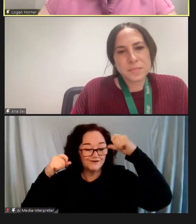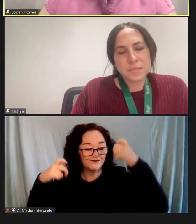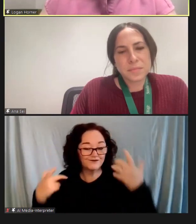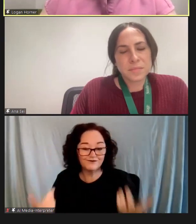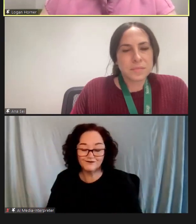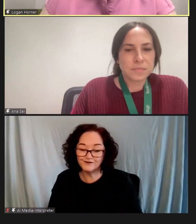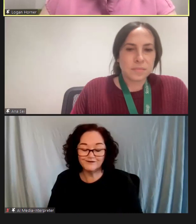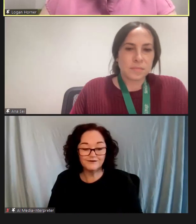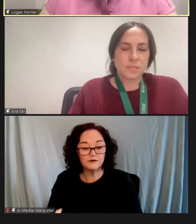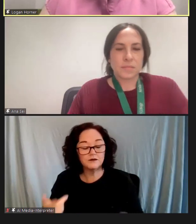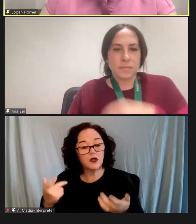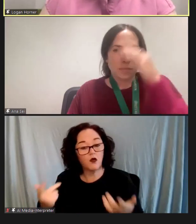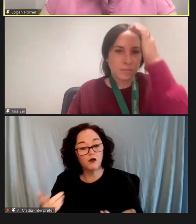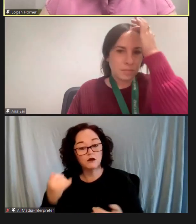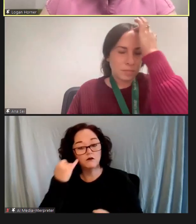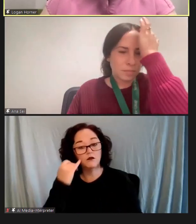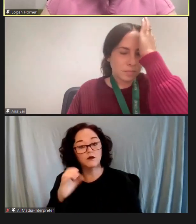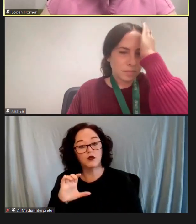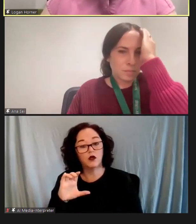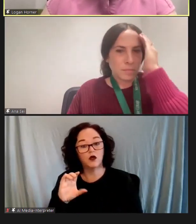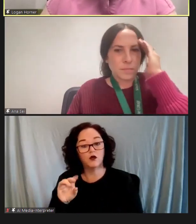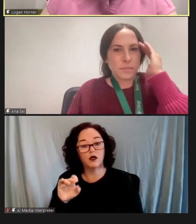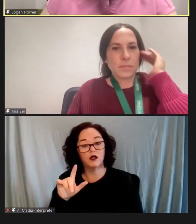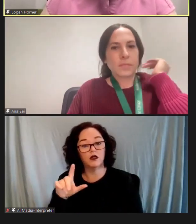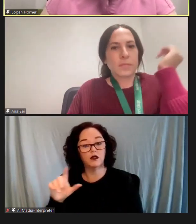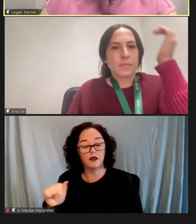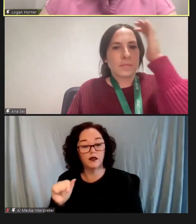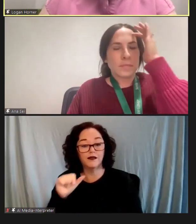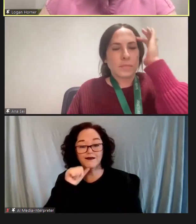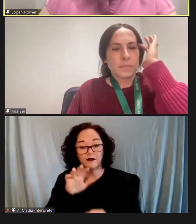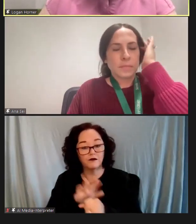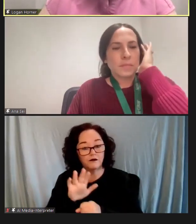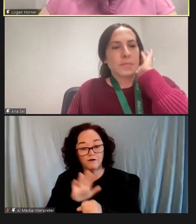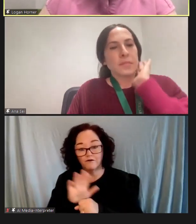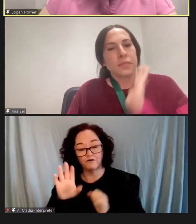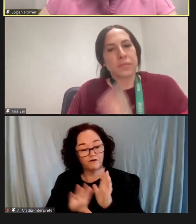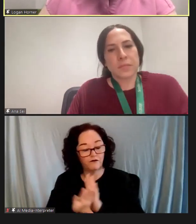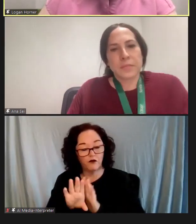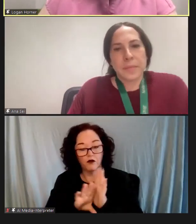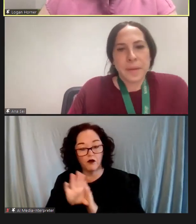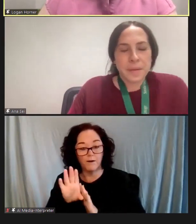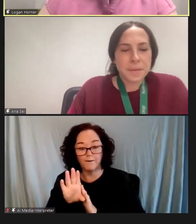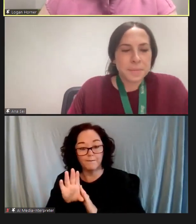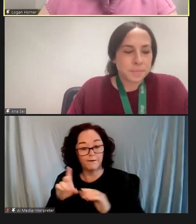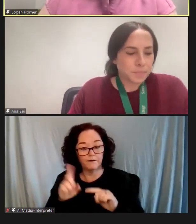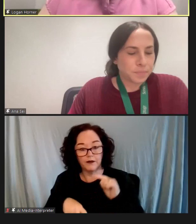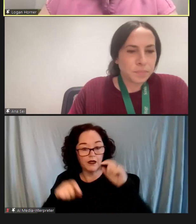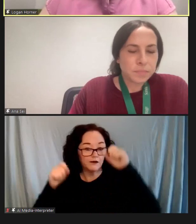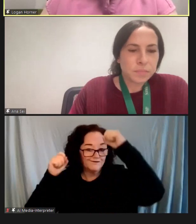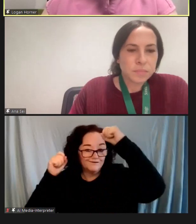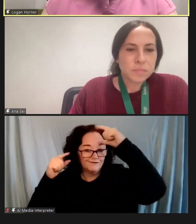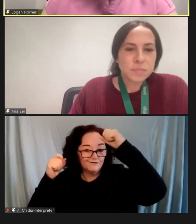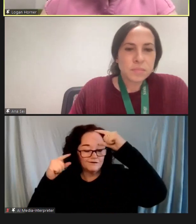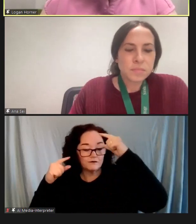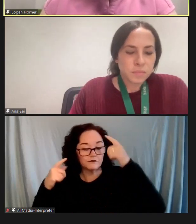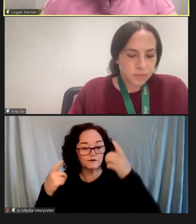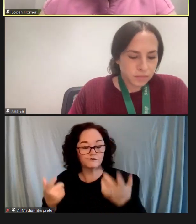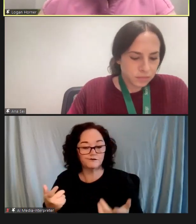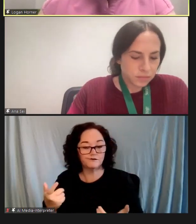wasn't formed enough for a cier implant